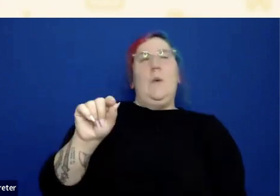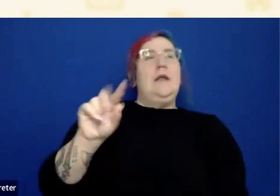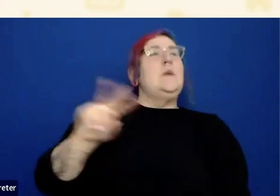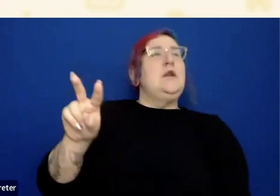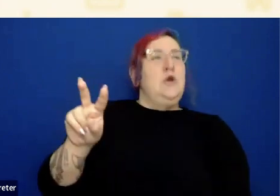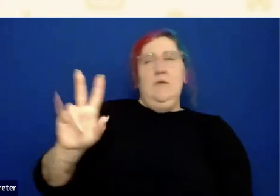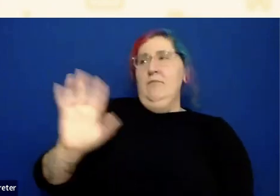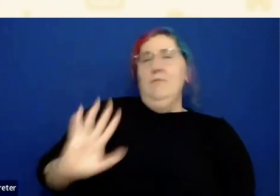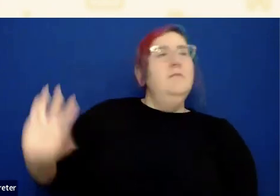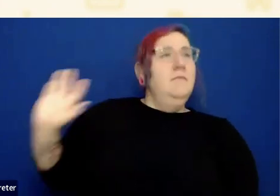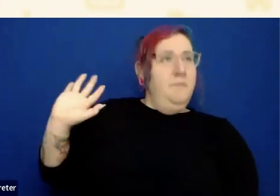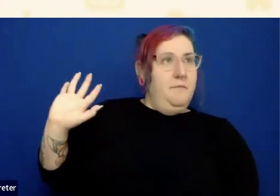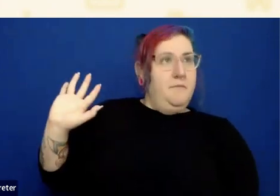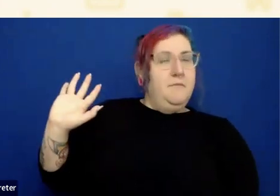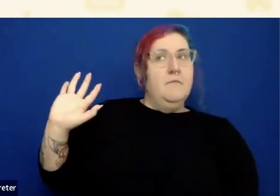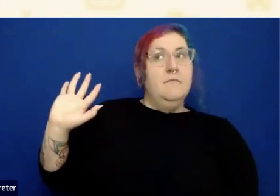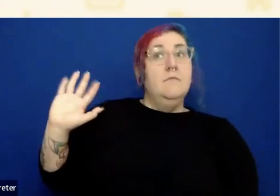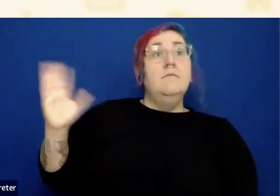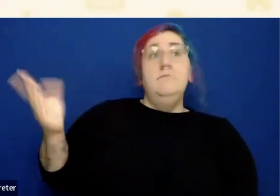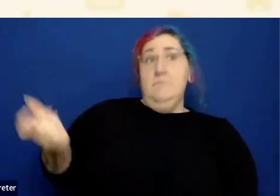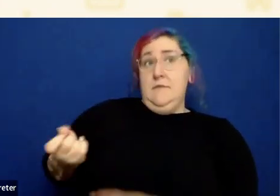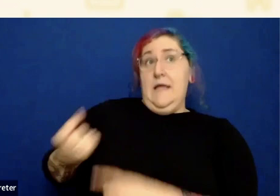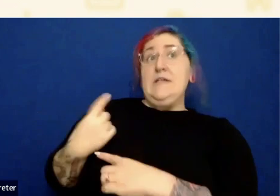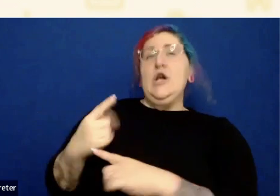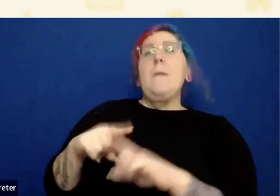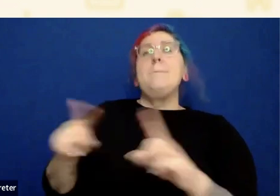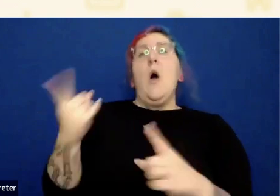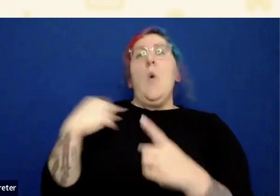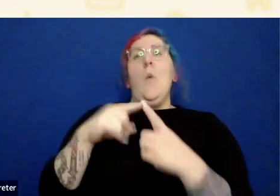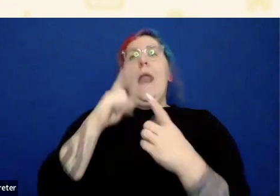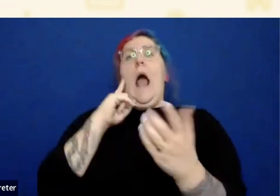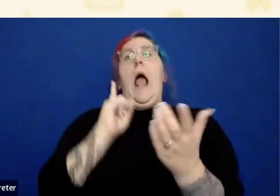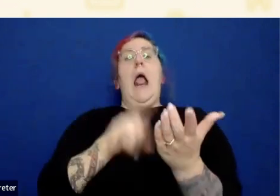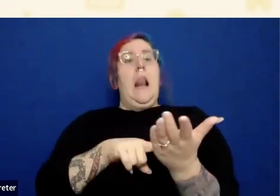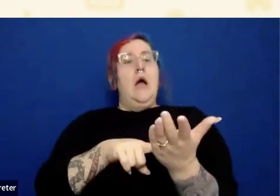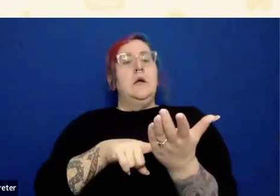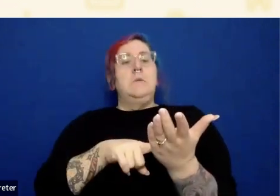But from my look at it, it was just a plain-text page.